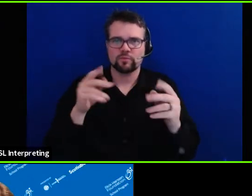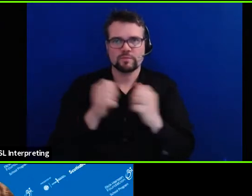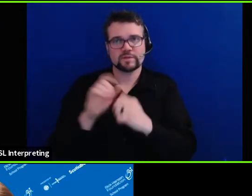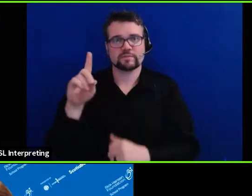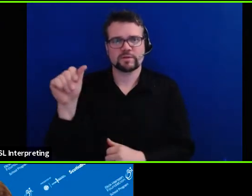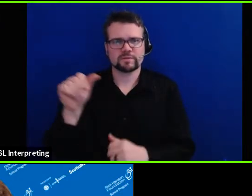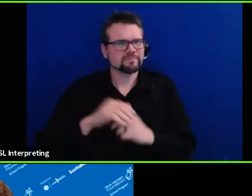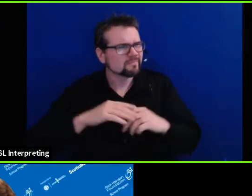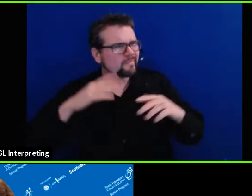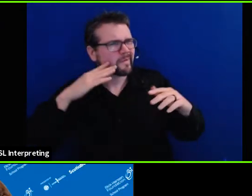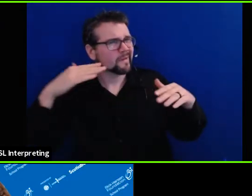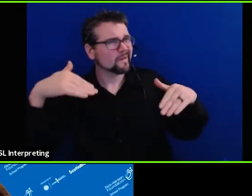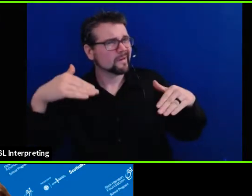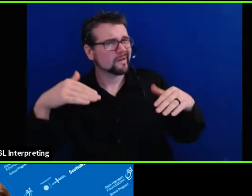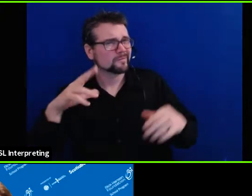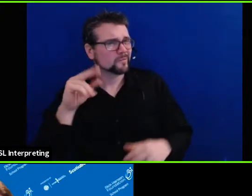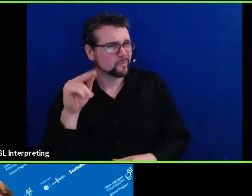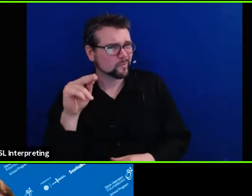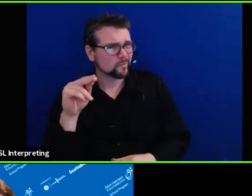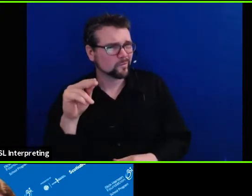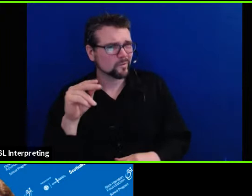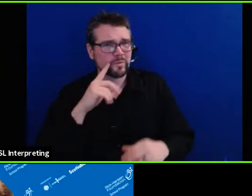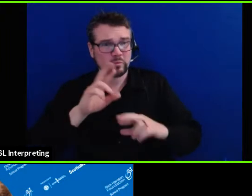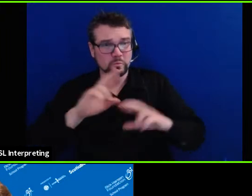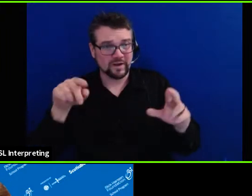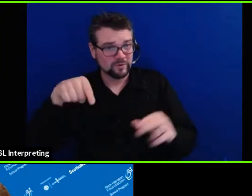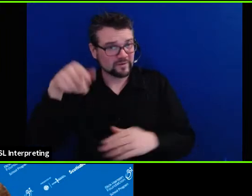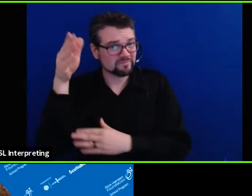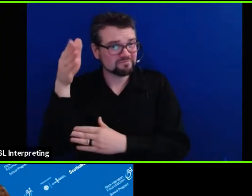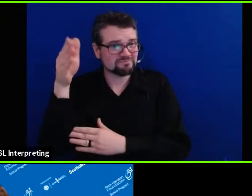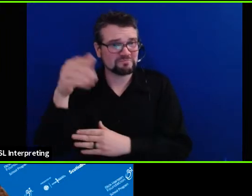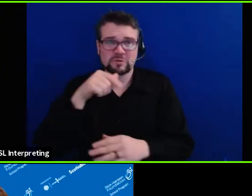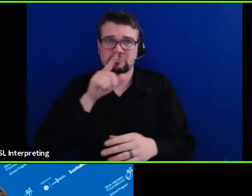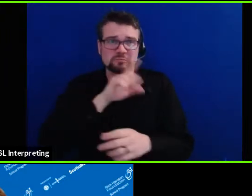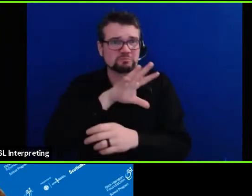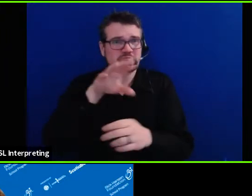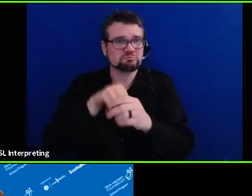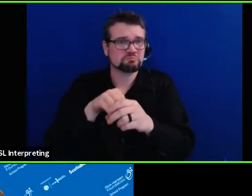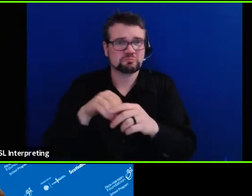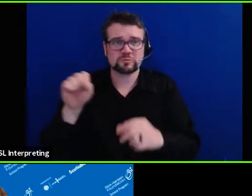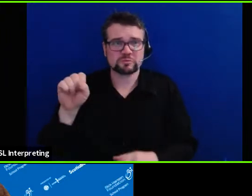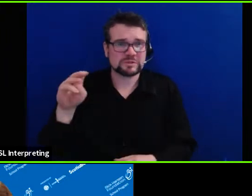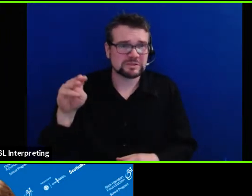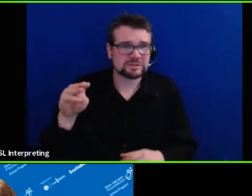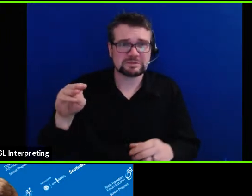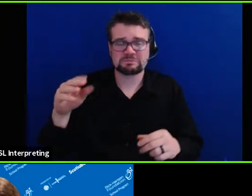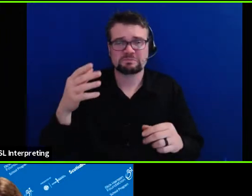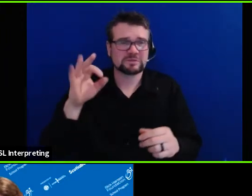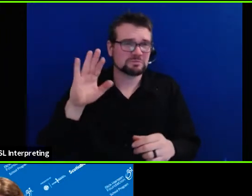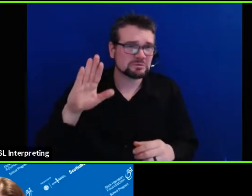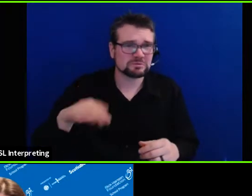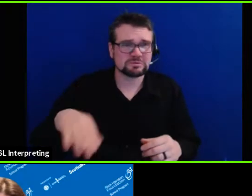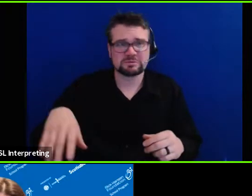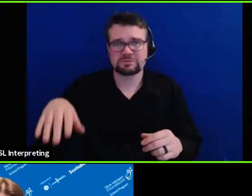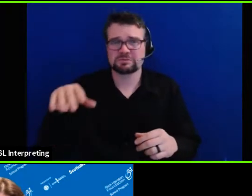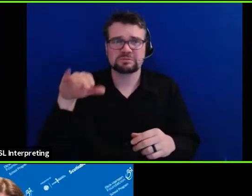PREPARED FOR THIS PRESENTATION. I HAVEN'T BEEN ON SOCIAL MEDIA YET TODAY. I DID HEAR THAT IT'S BUILDING